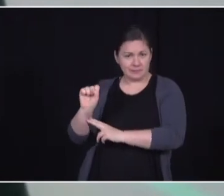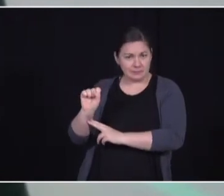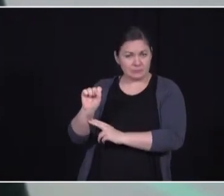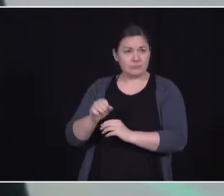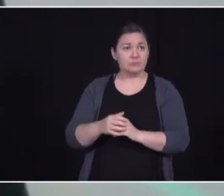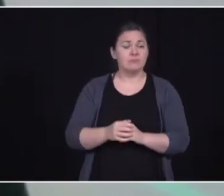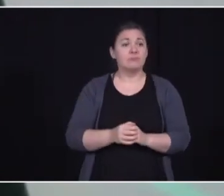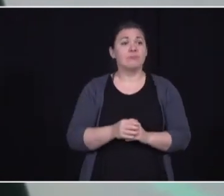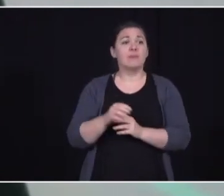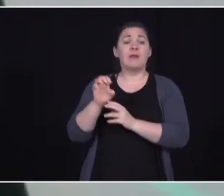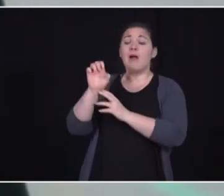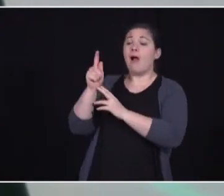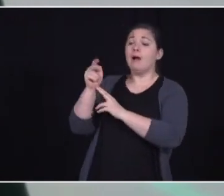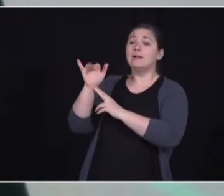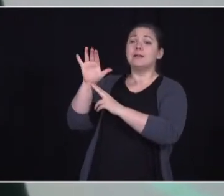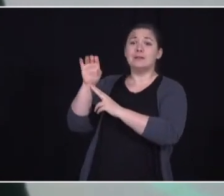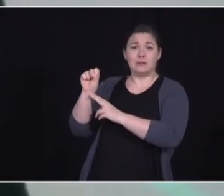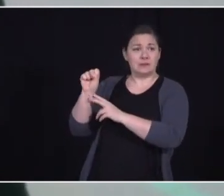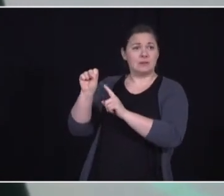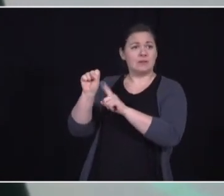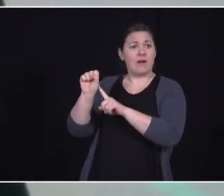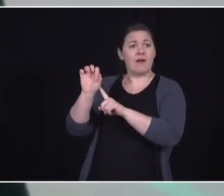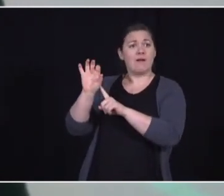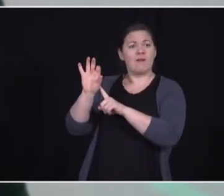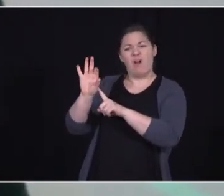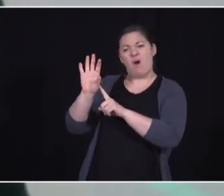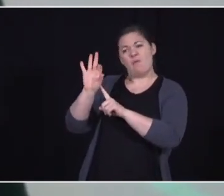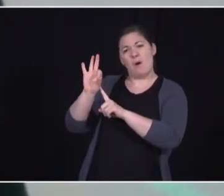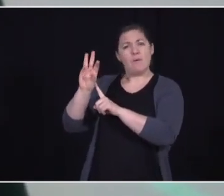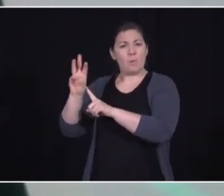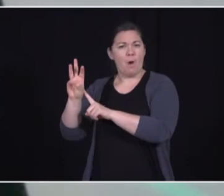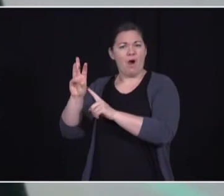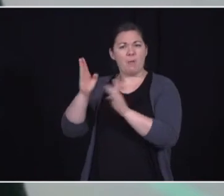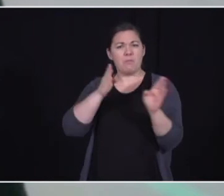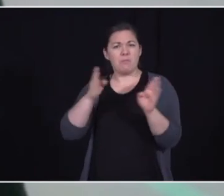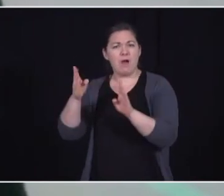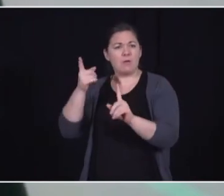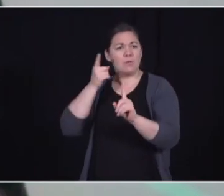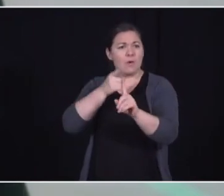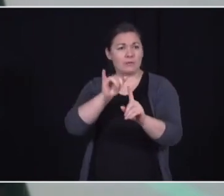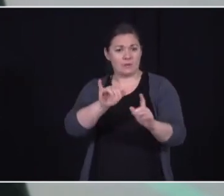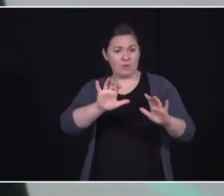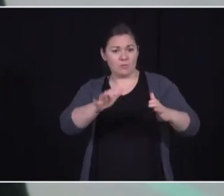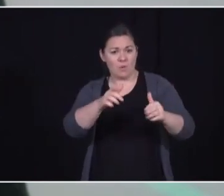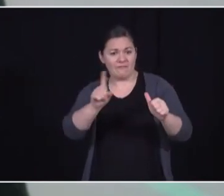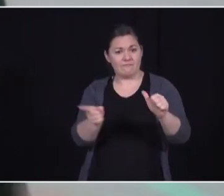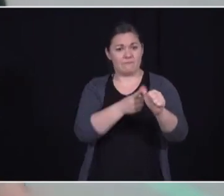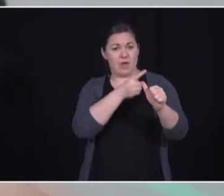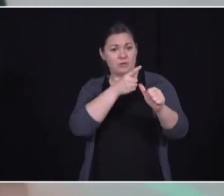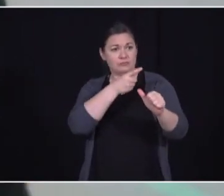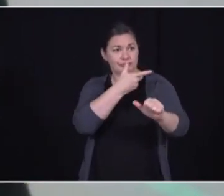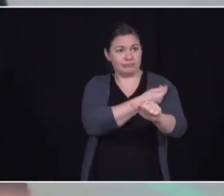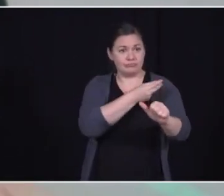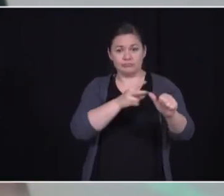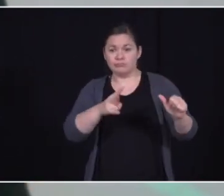I think it is important to know that the offset that ethical frameworks themselves don't necessarily directly provide answers